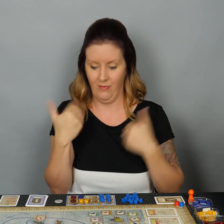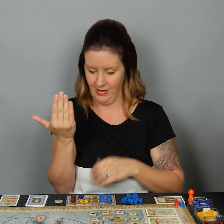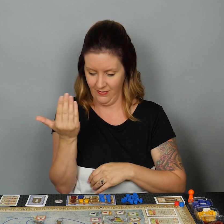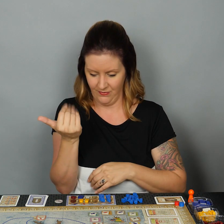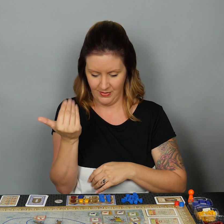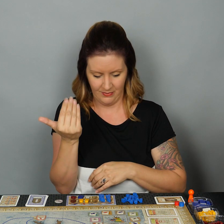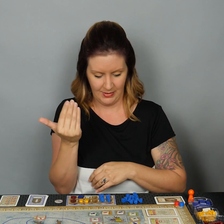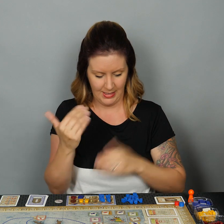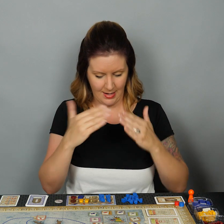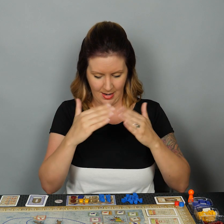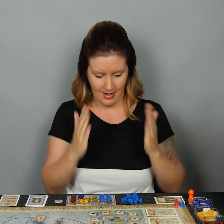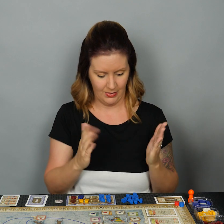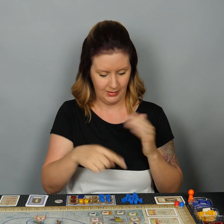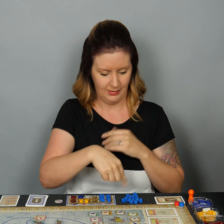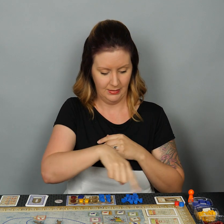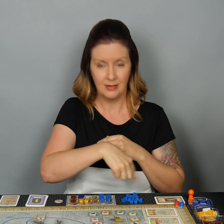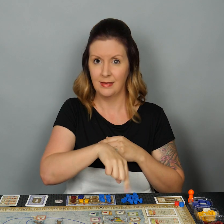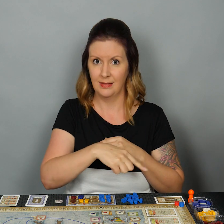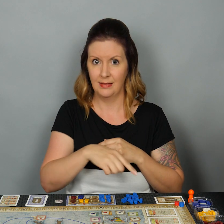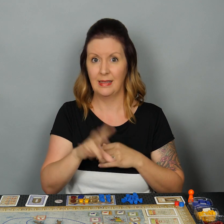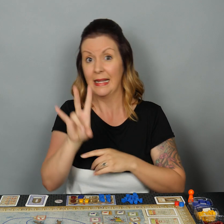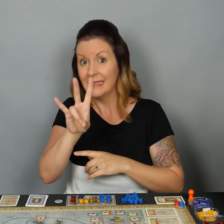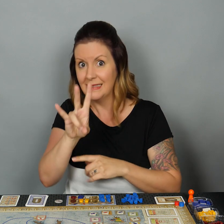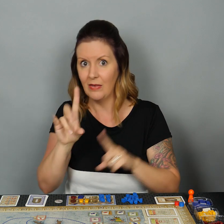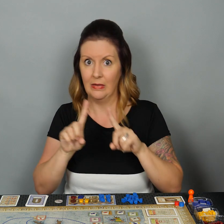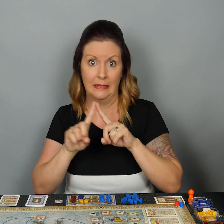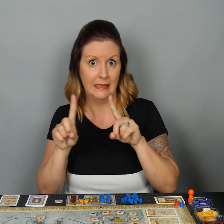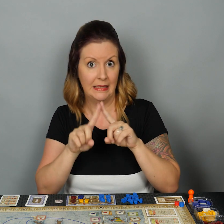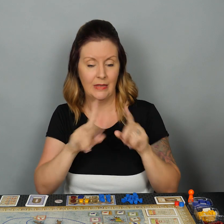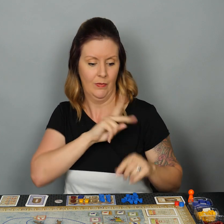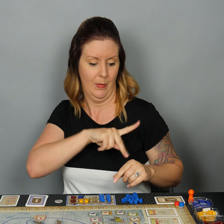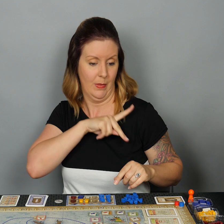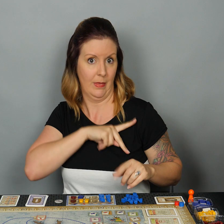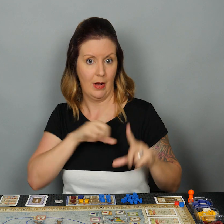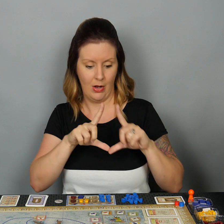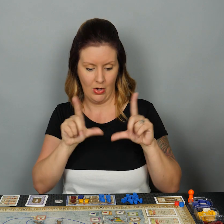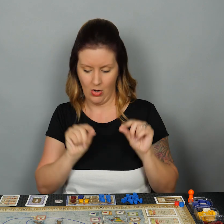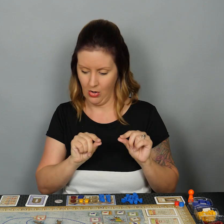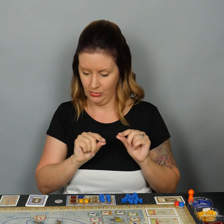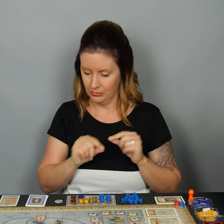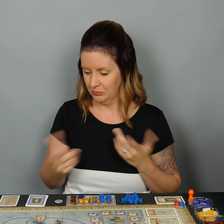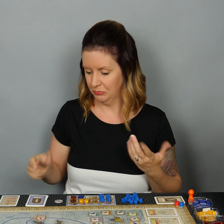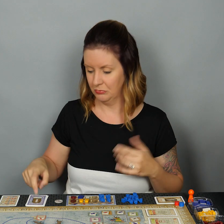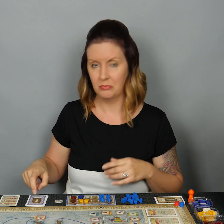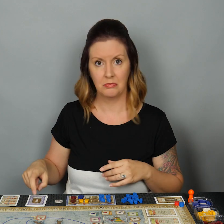Each player also gets 15 houses and 7 different personality cards.